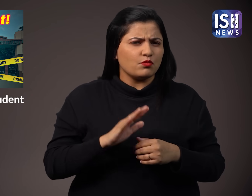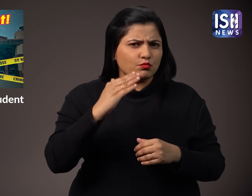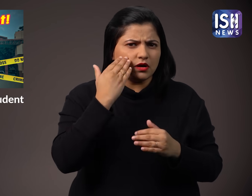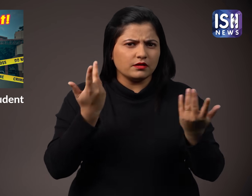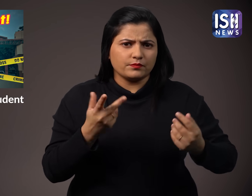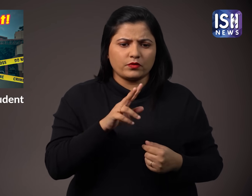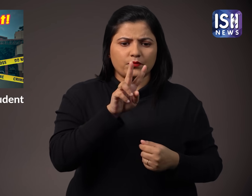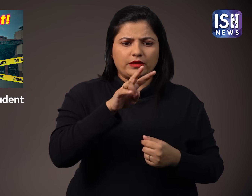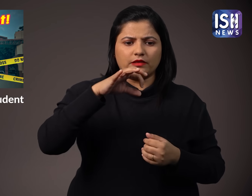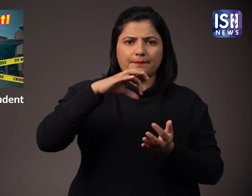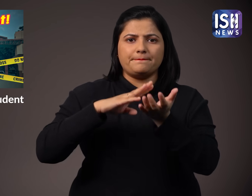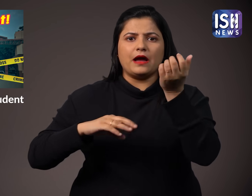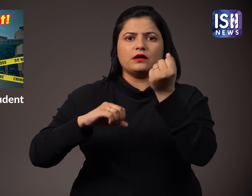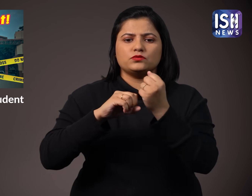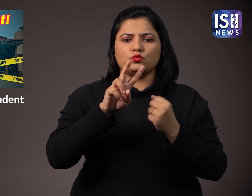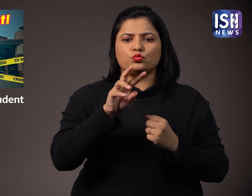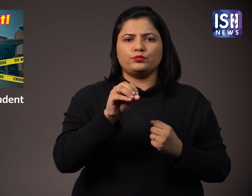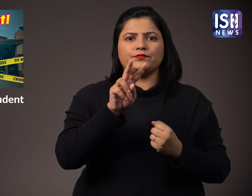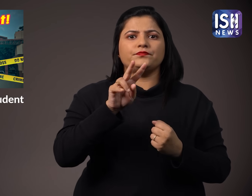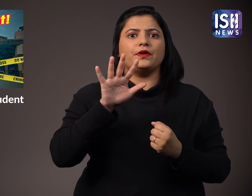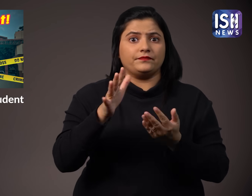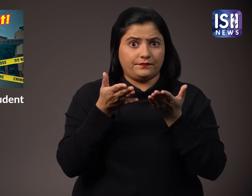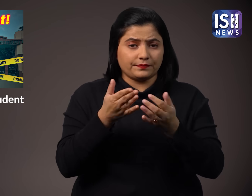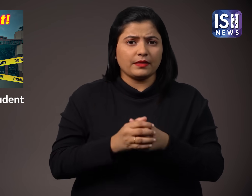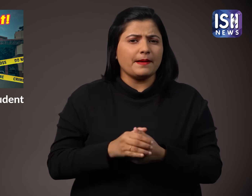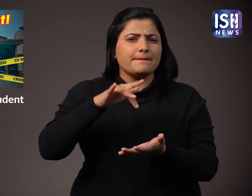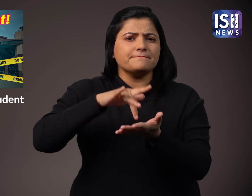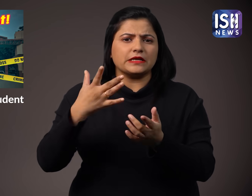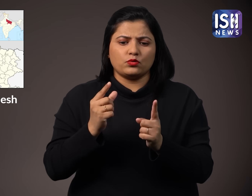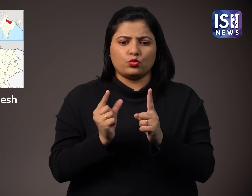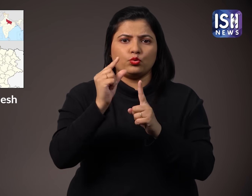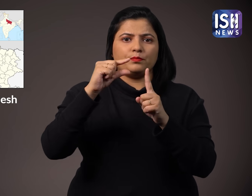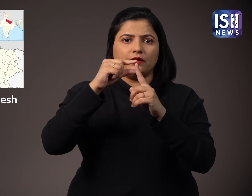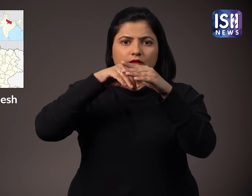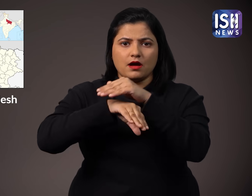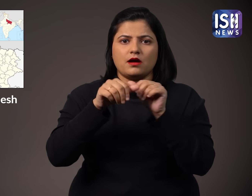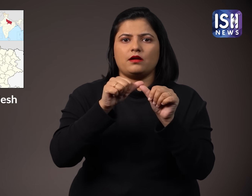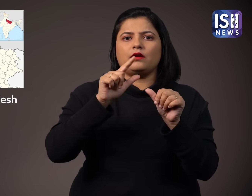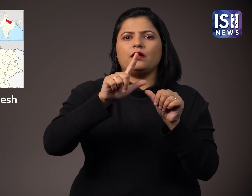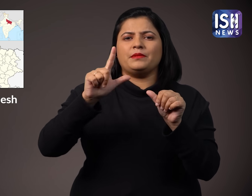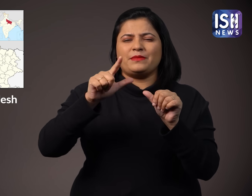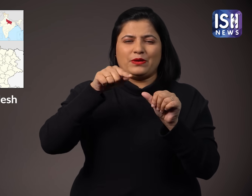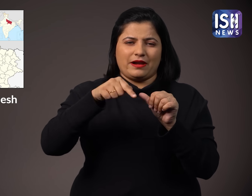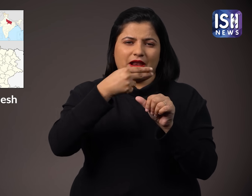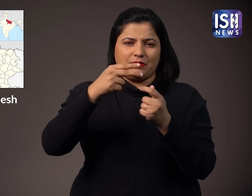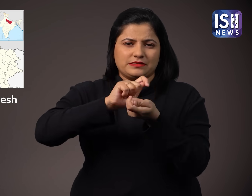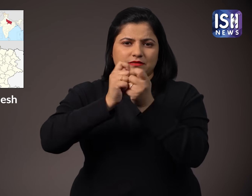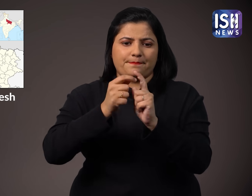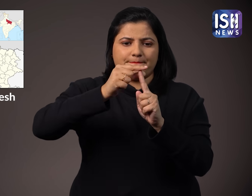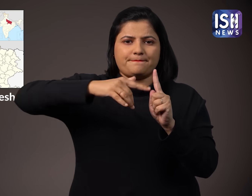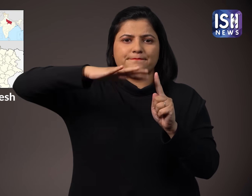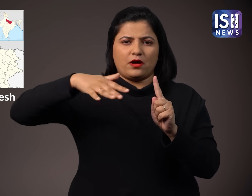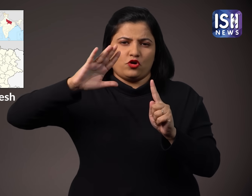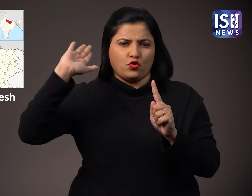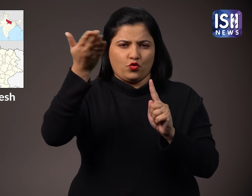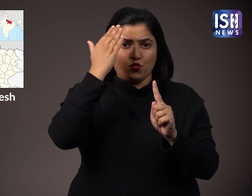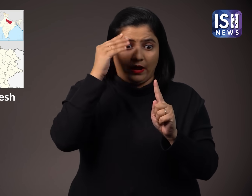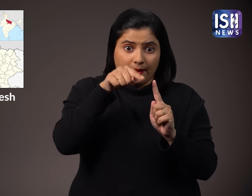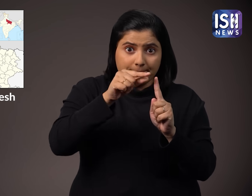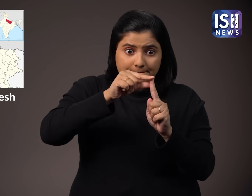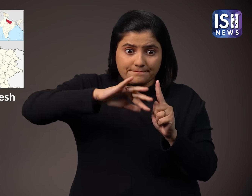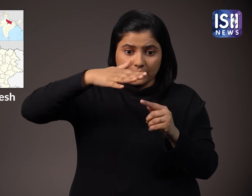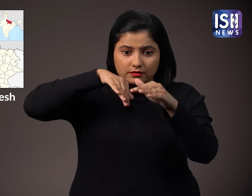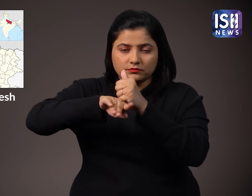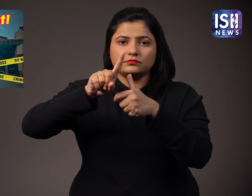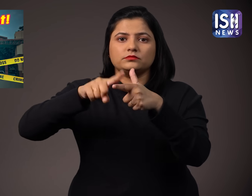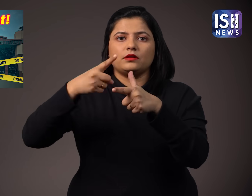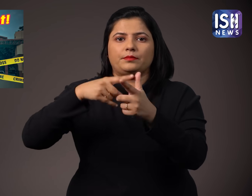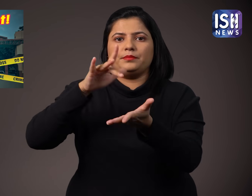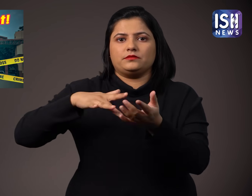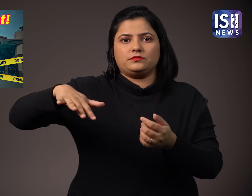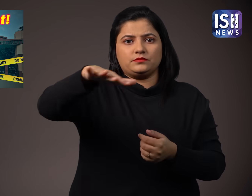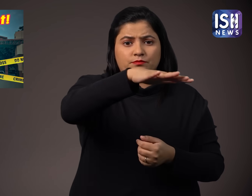On 29th March 2025, in Uttar Pradesh, Allahabad, which is now known as Prayagraj, there is an area called Jhalwa.